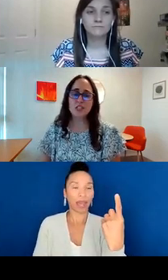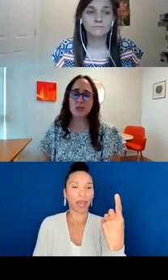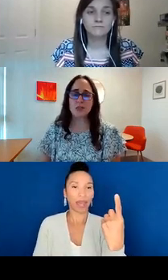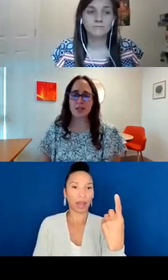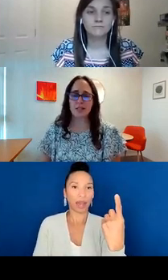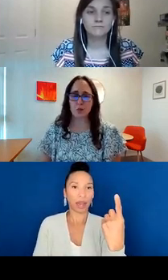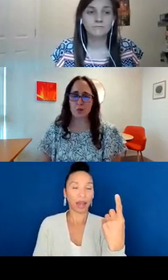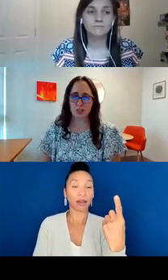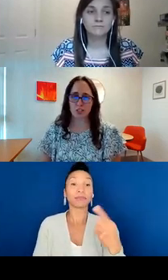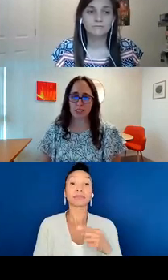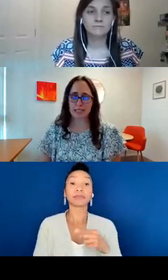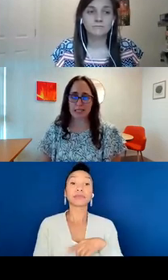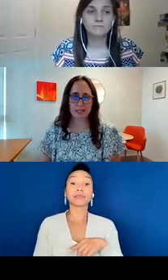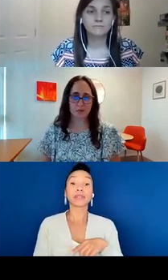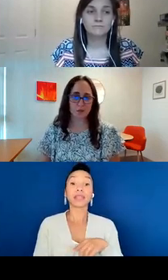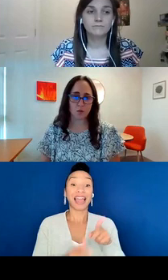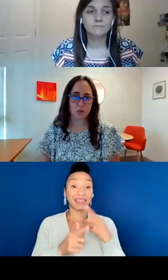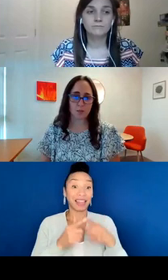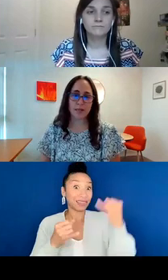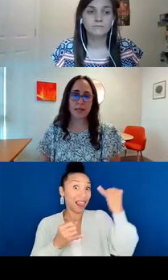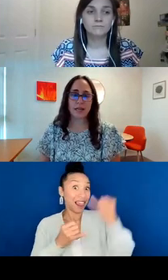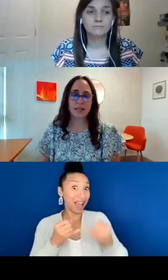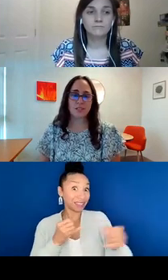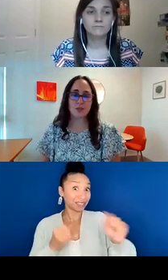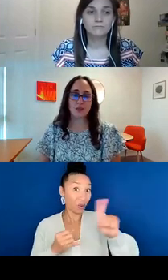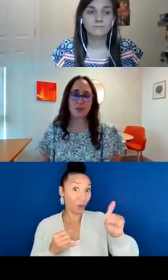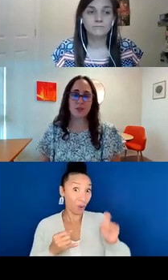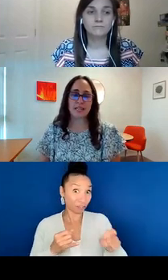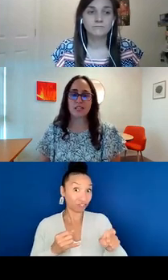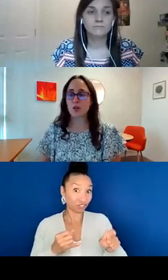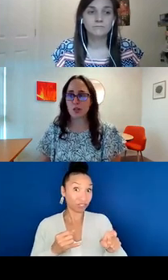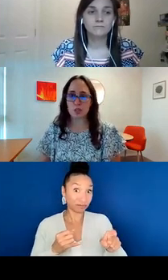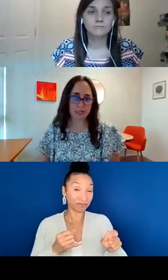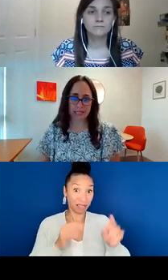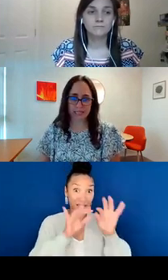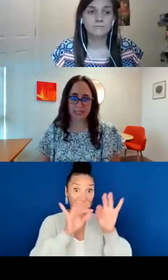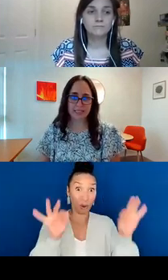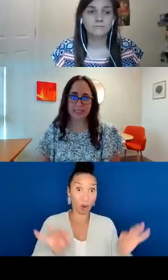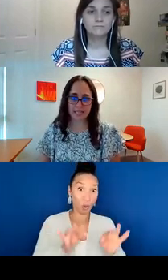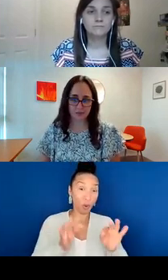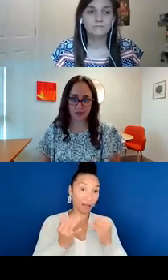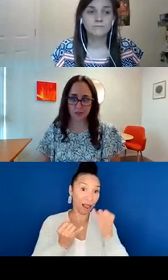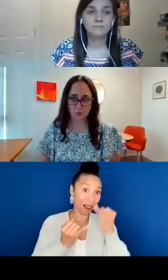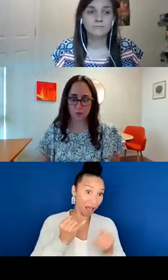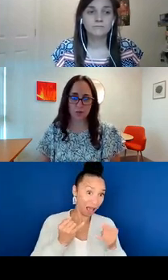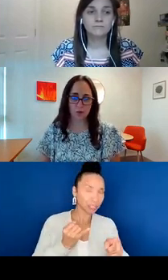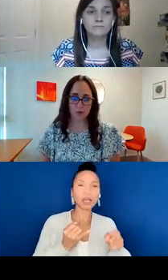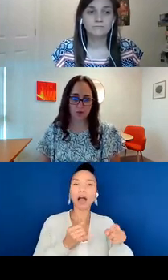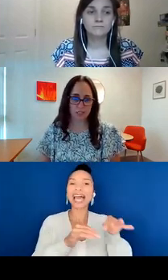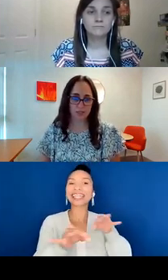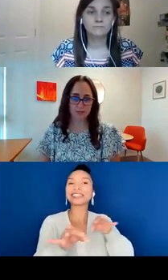And then just use the final question at the end of the form to let us know what you did to satisfy the form in order